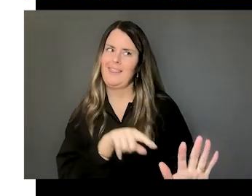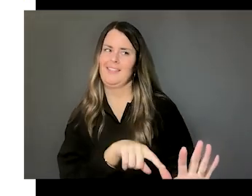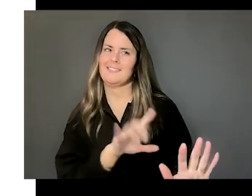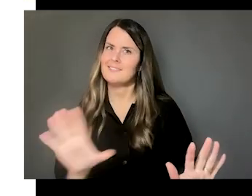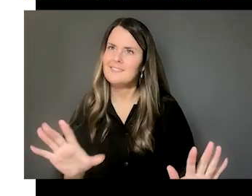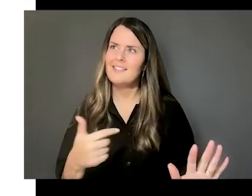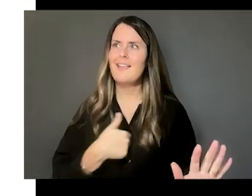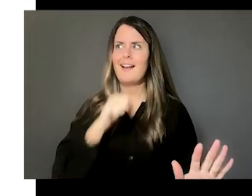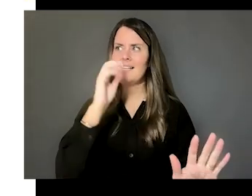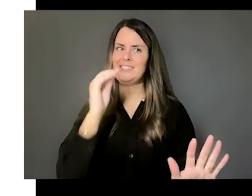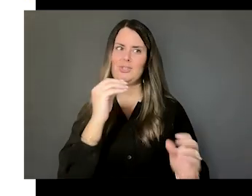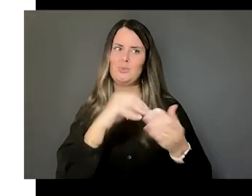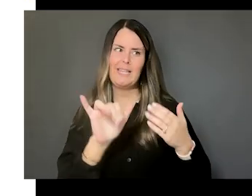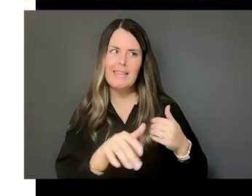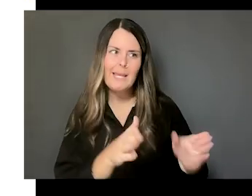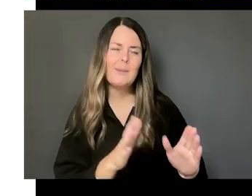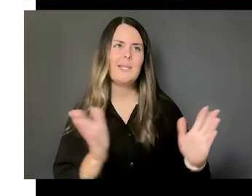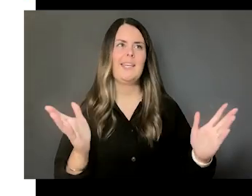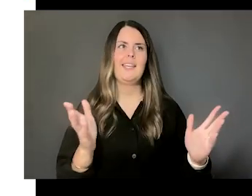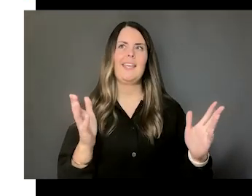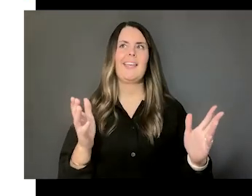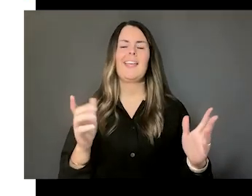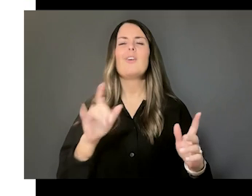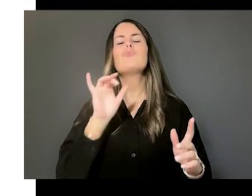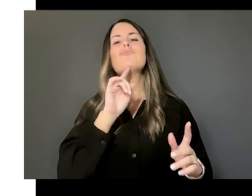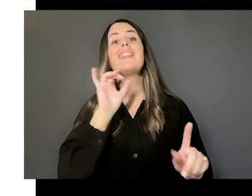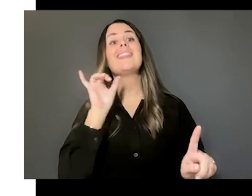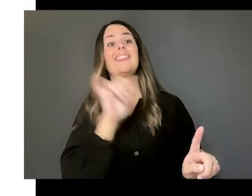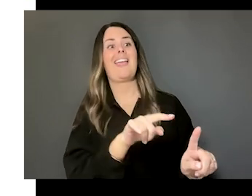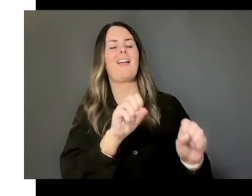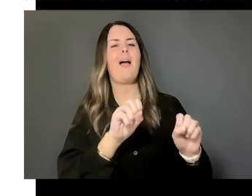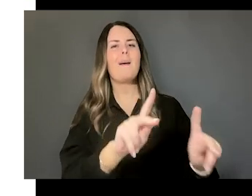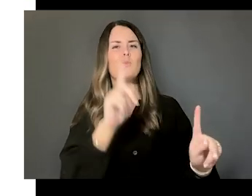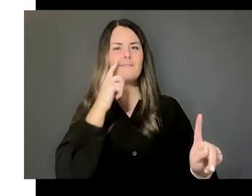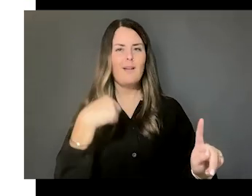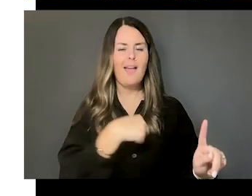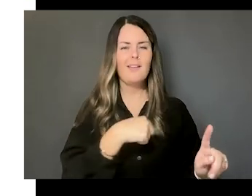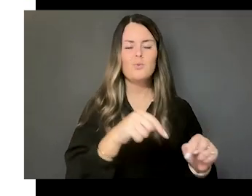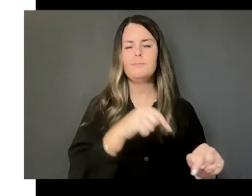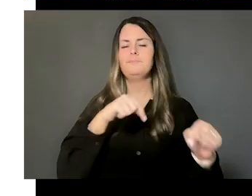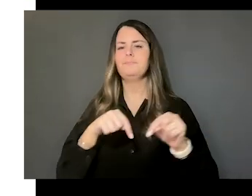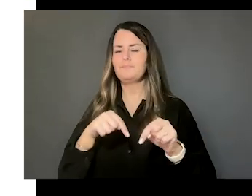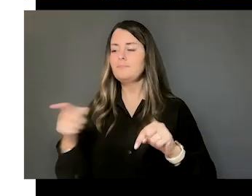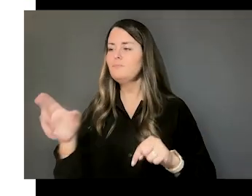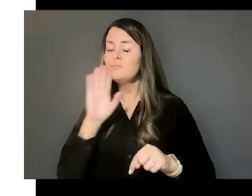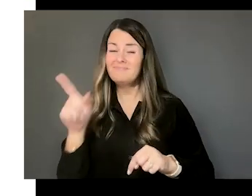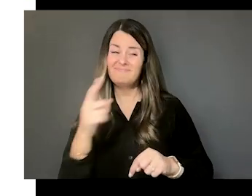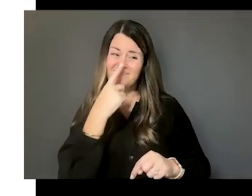I didn't teach students that way.” And it was an opportunity for us to go back. Like, she would ask, can we go through it?